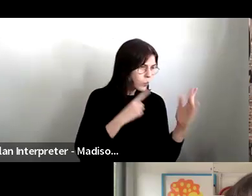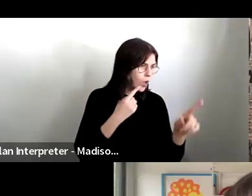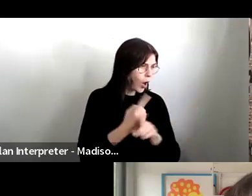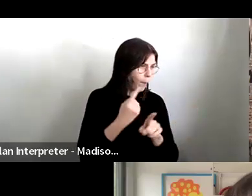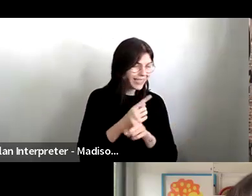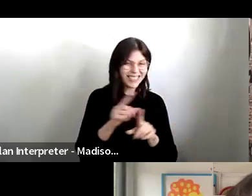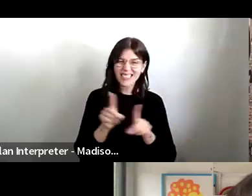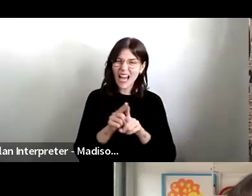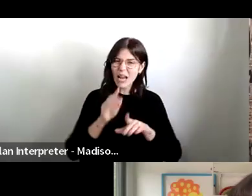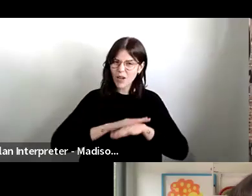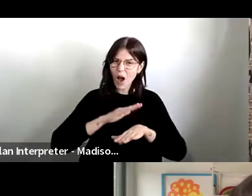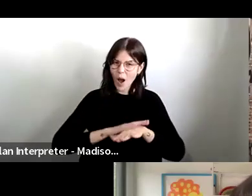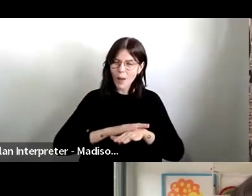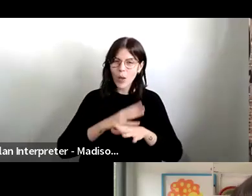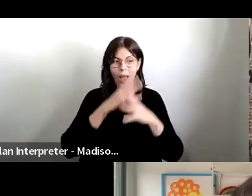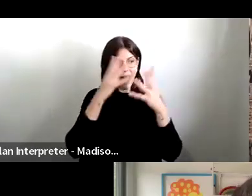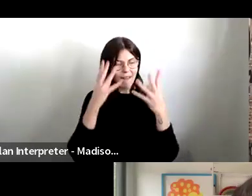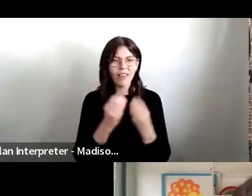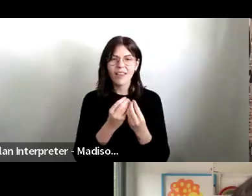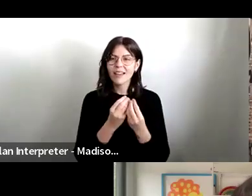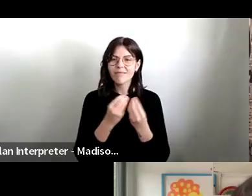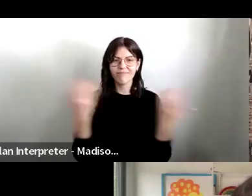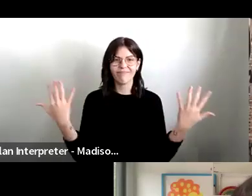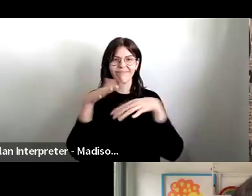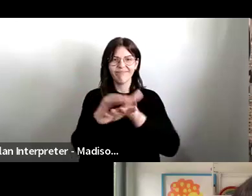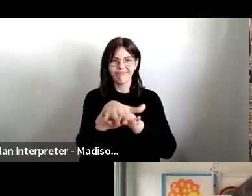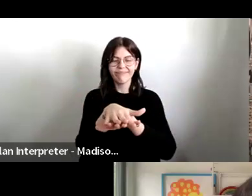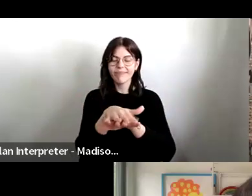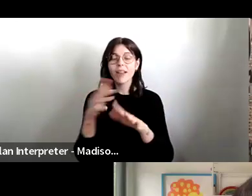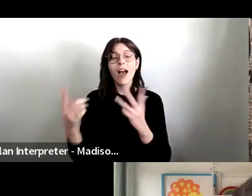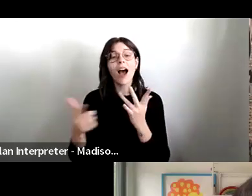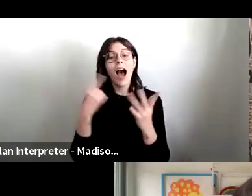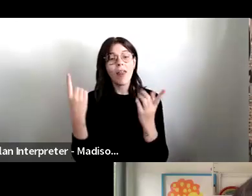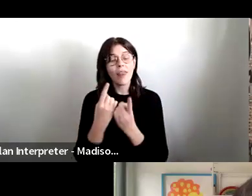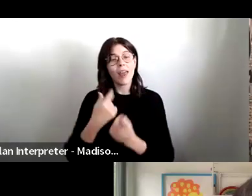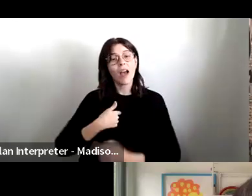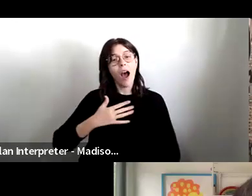So everything is kind of held together. And the other thing I really like doing is